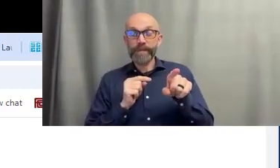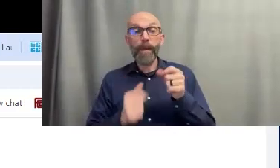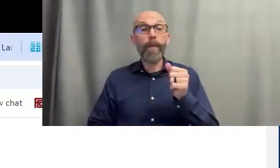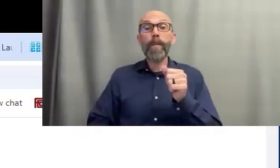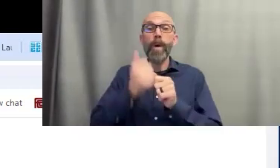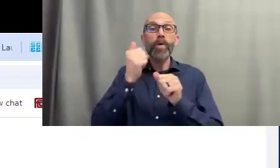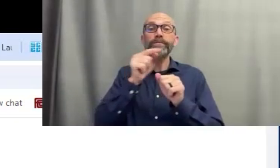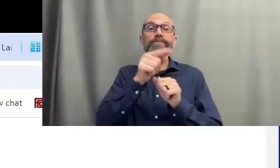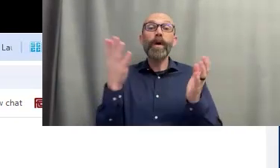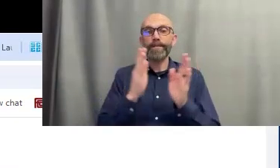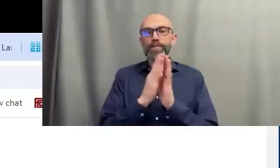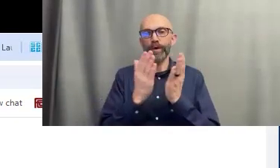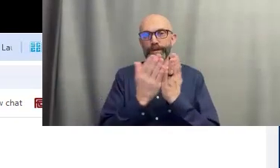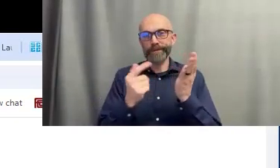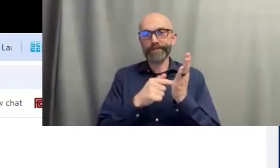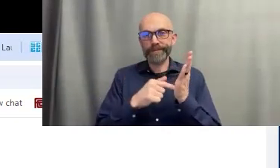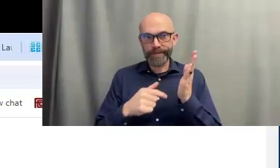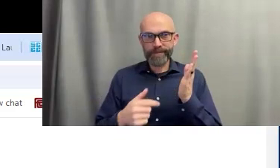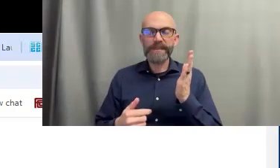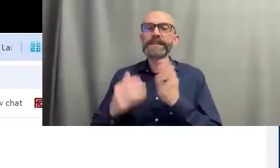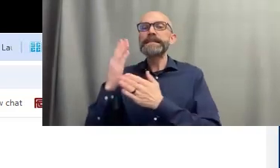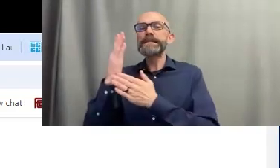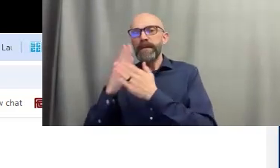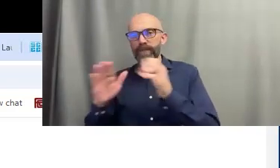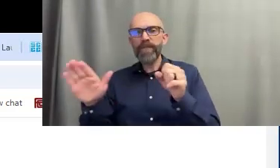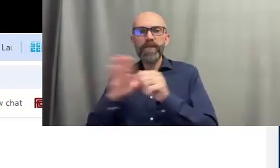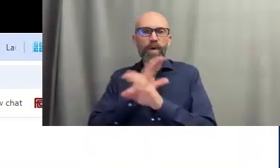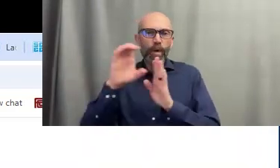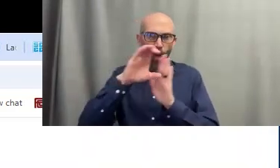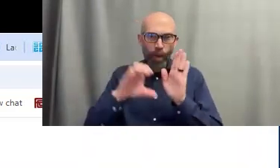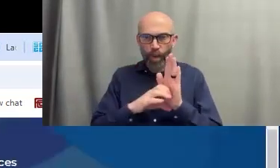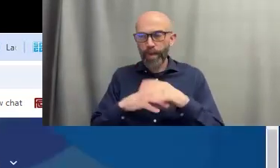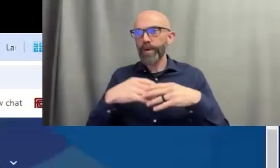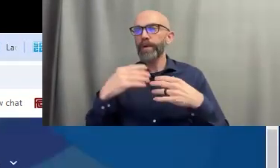There are some other, full courses, some home working systems and courseware.